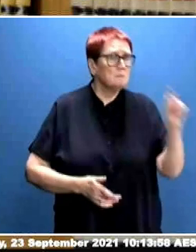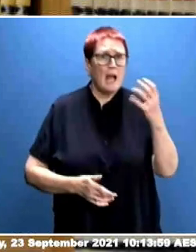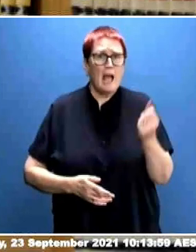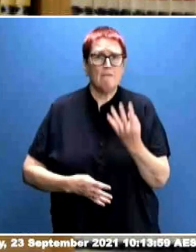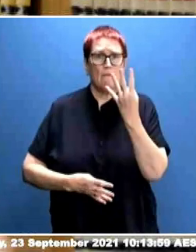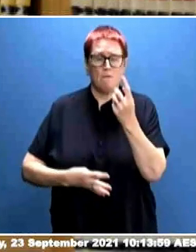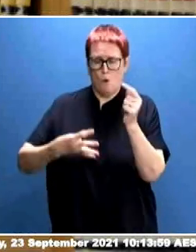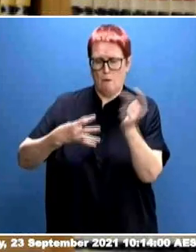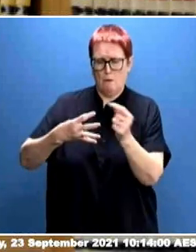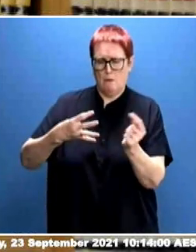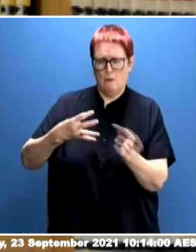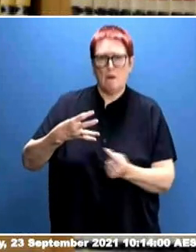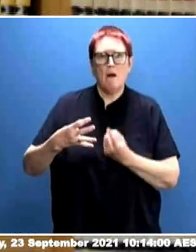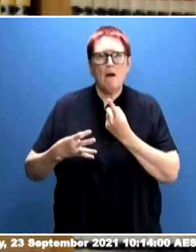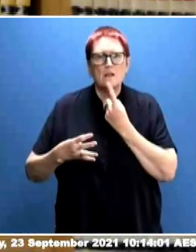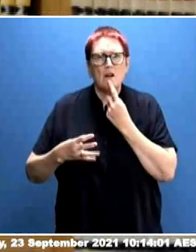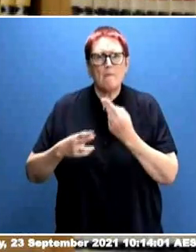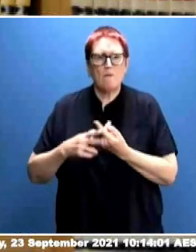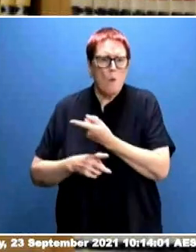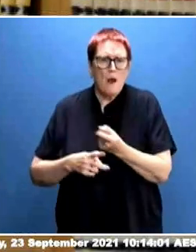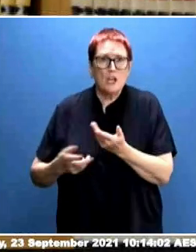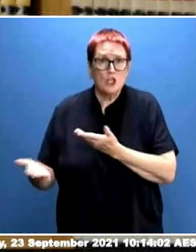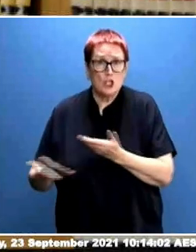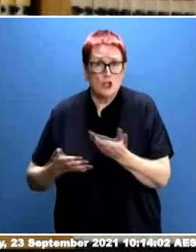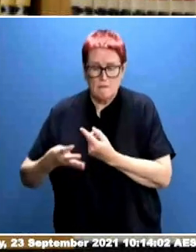that we could class each service into in relation to purpose.